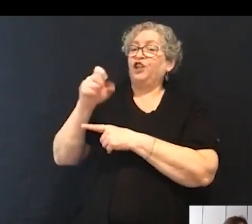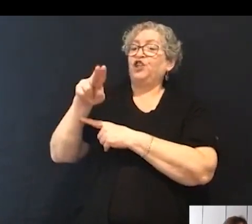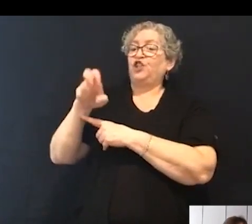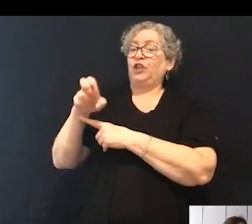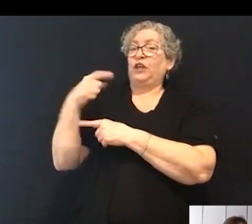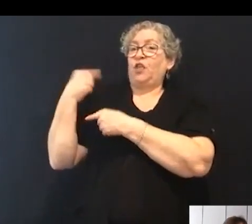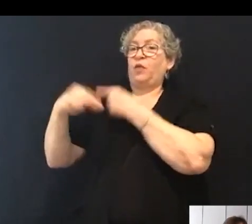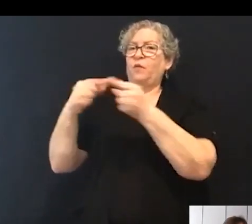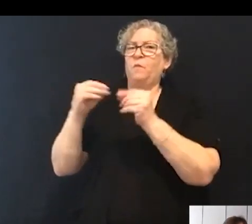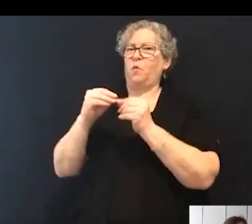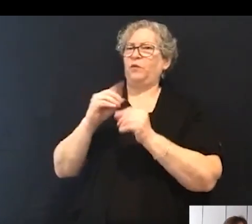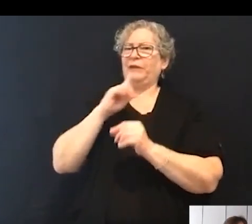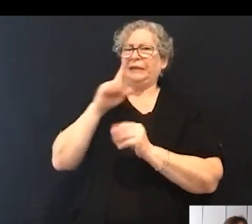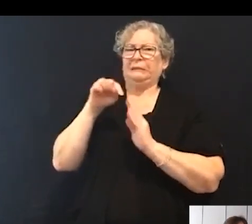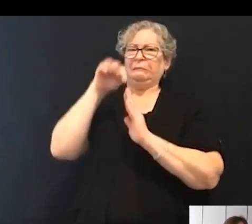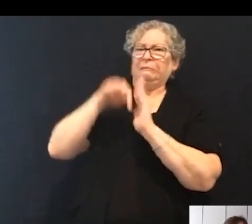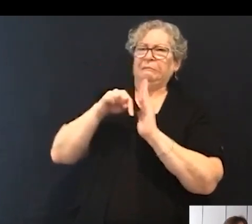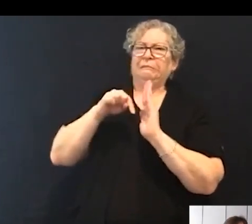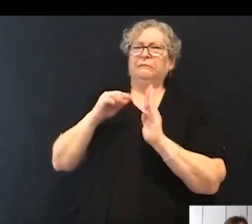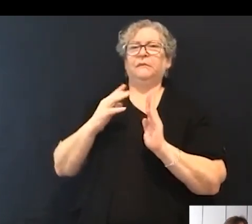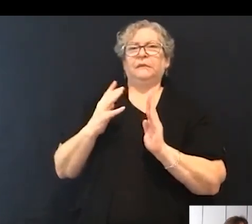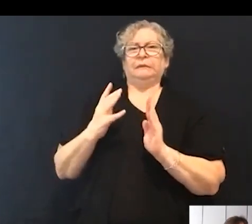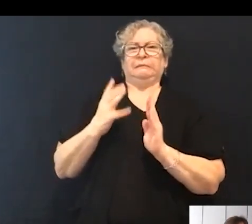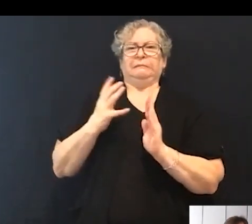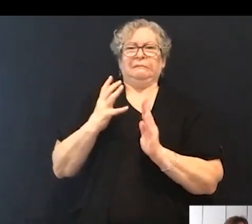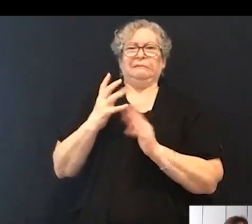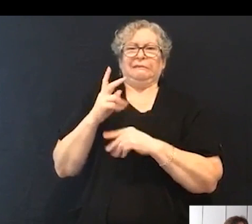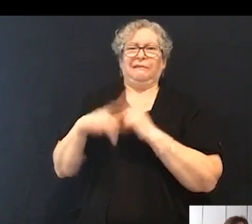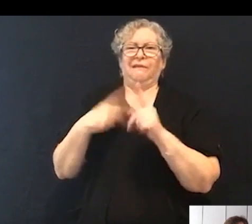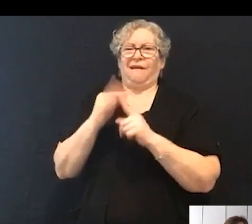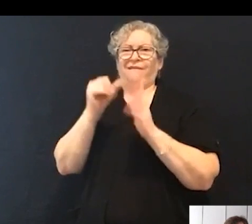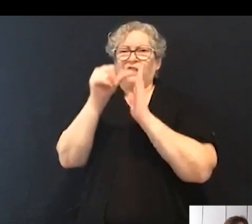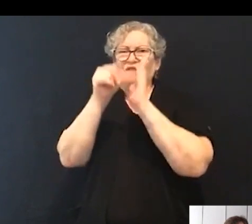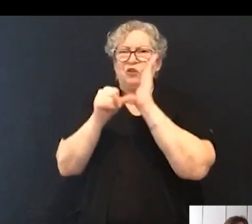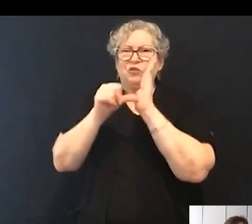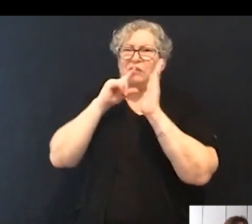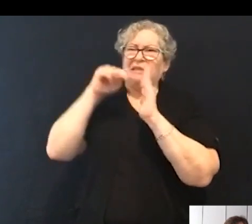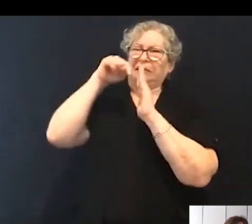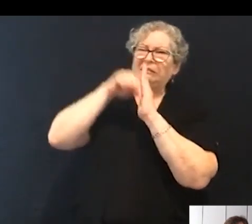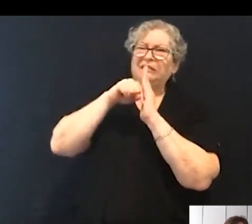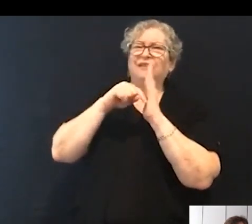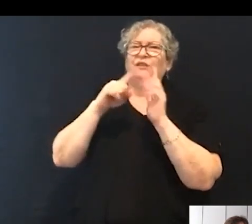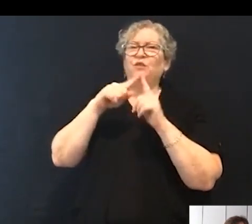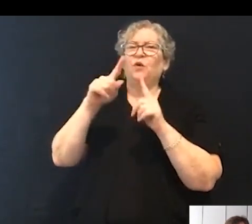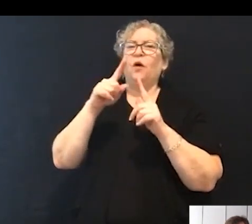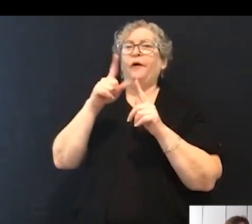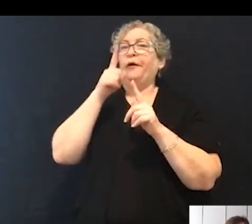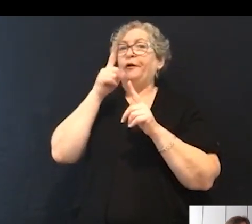more sophisticated surgical procedures from the retinal specialist, this